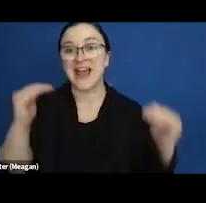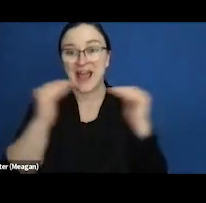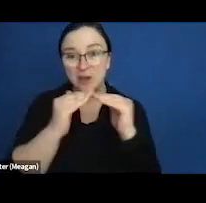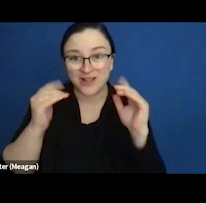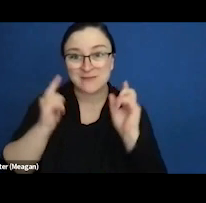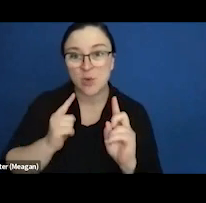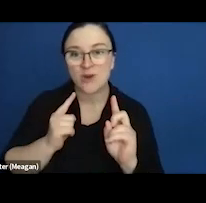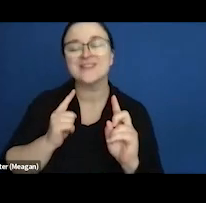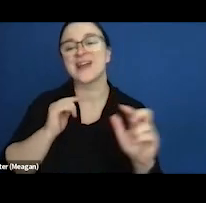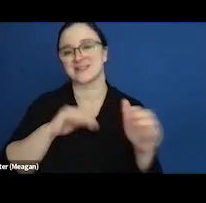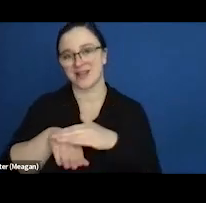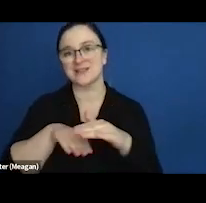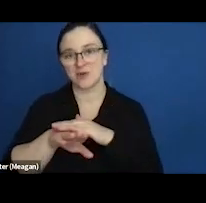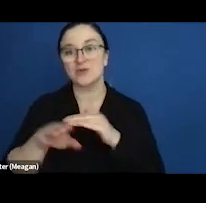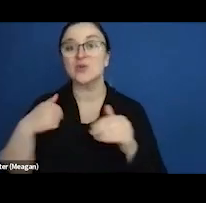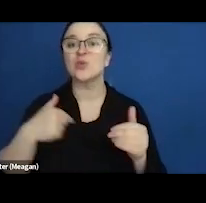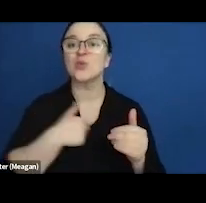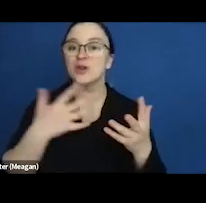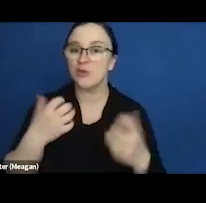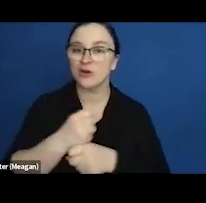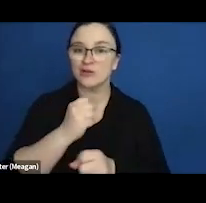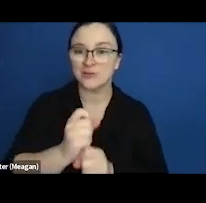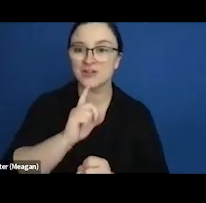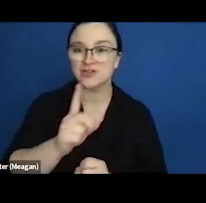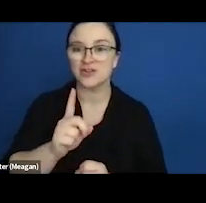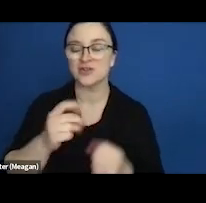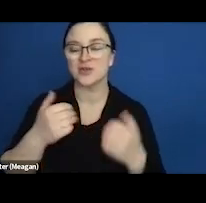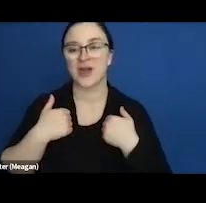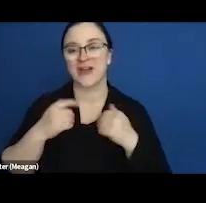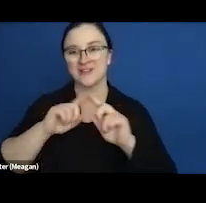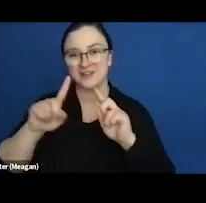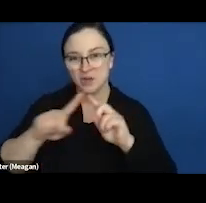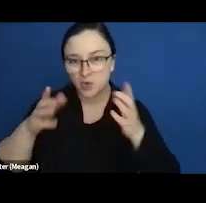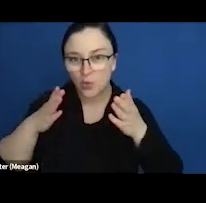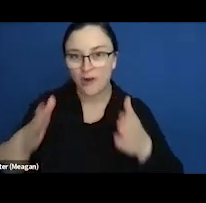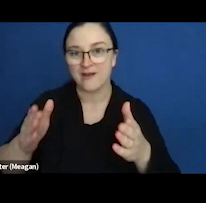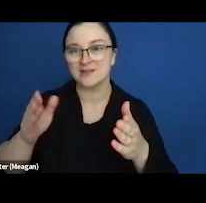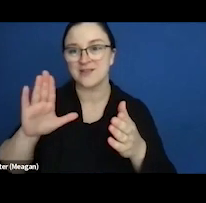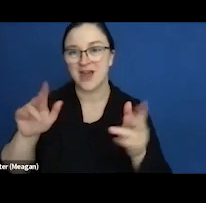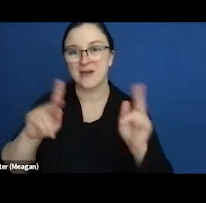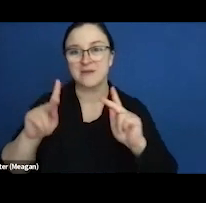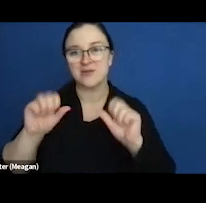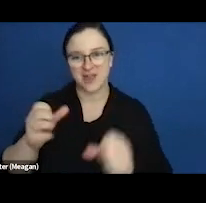So we wanna ensure that there's different means of ways that folks can get feedback.